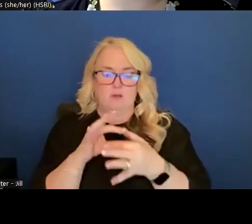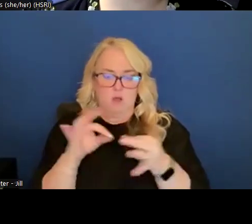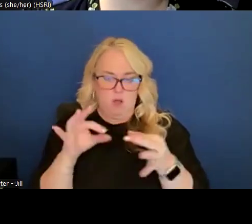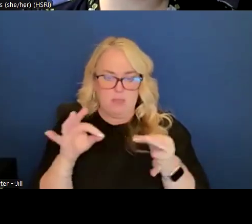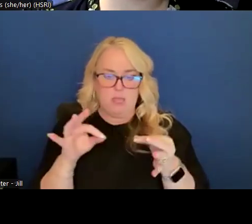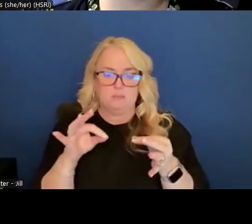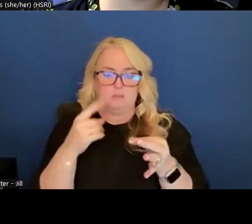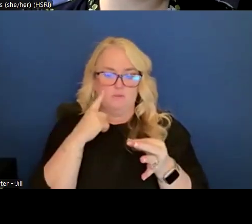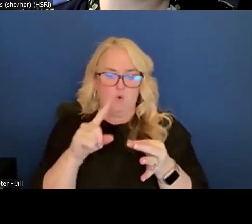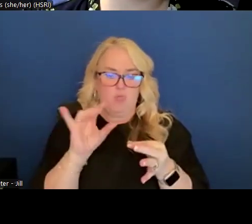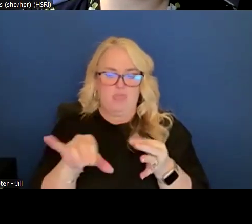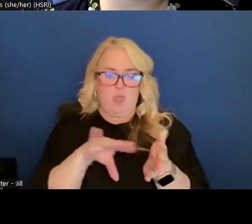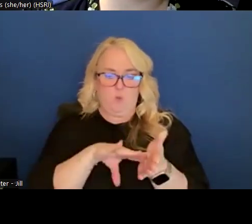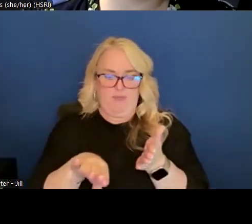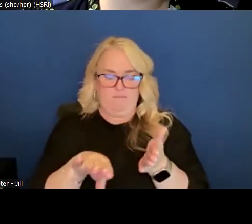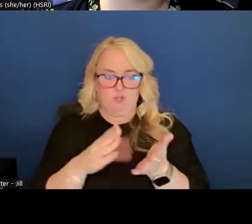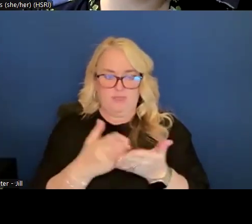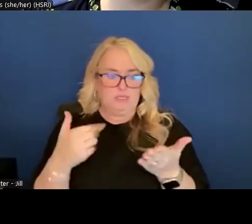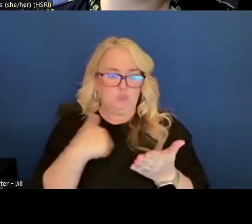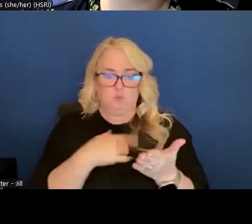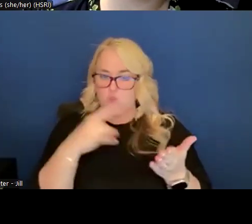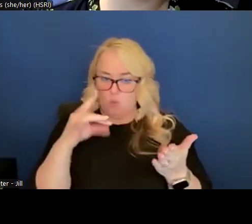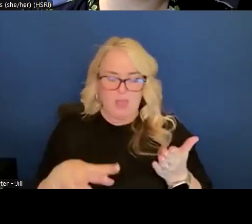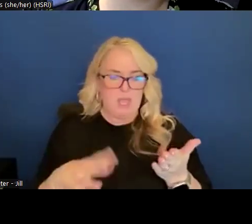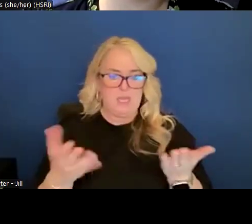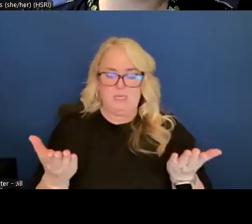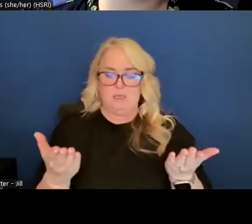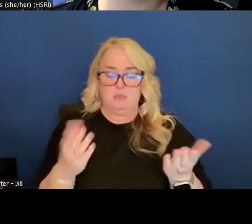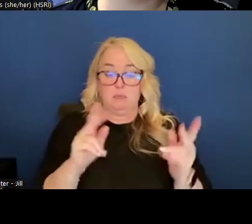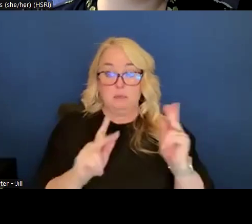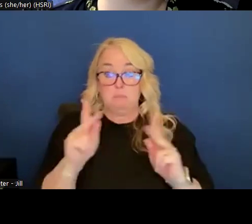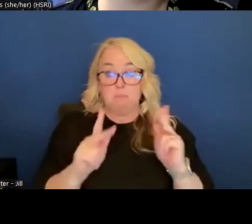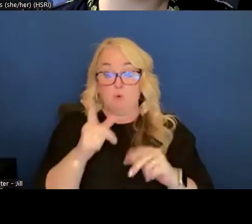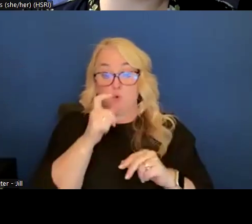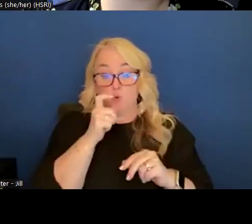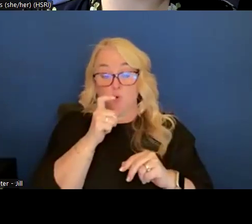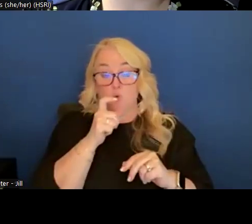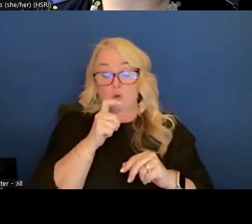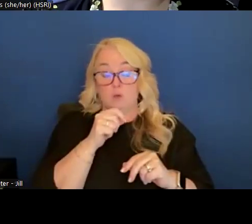waivers, on things that we do not like. The people that make